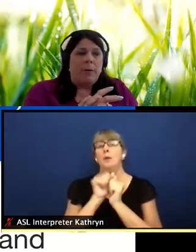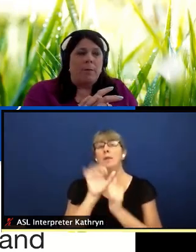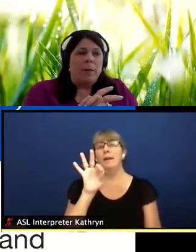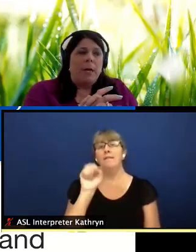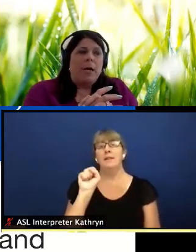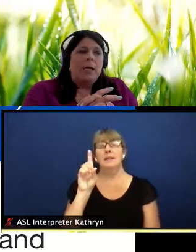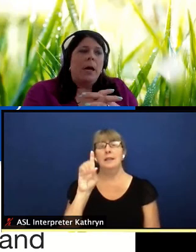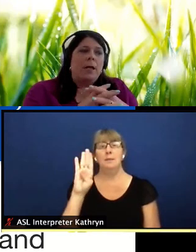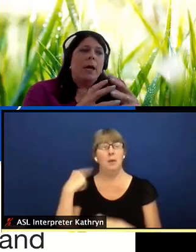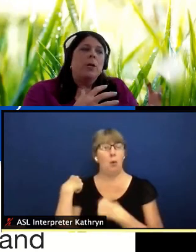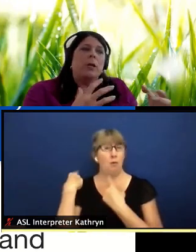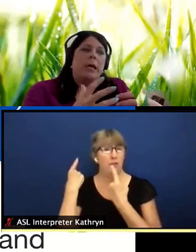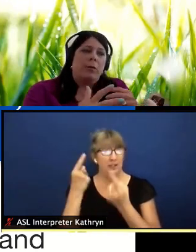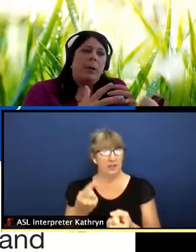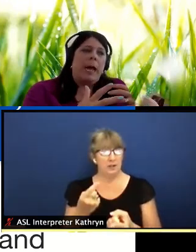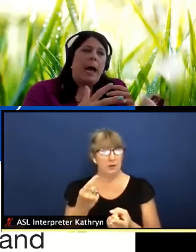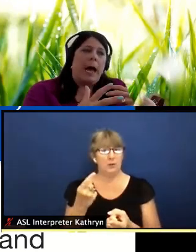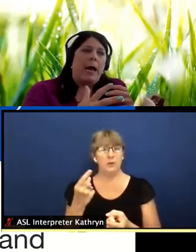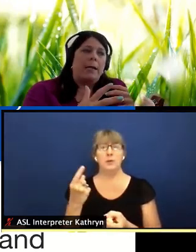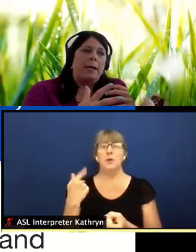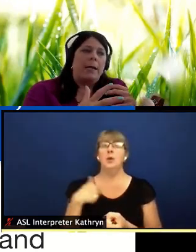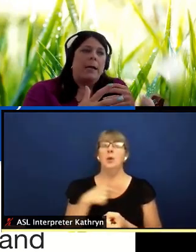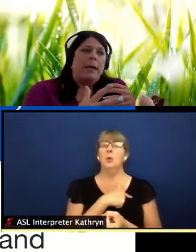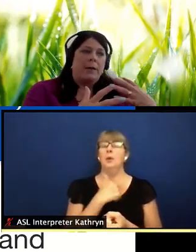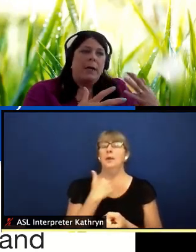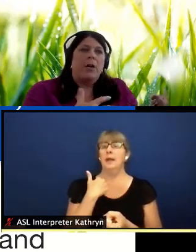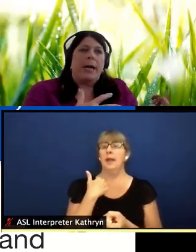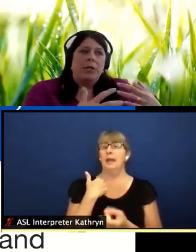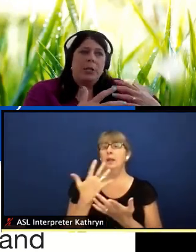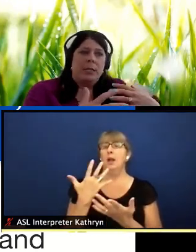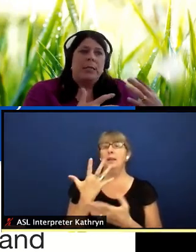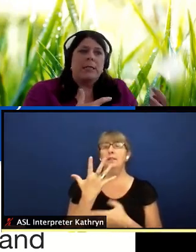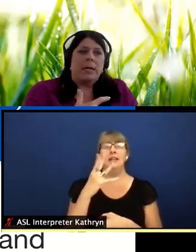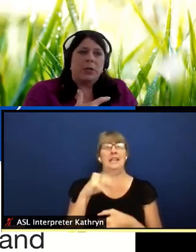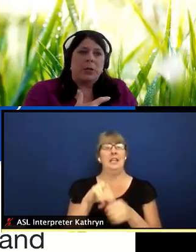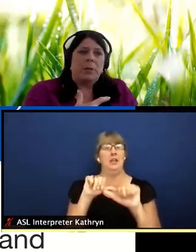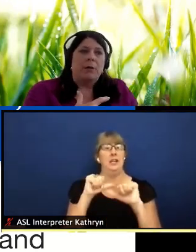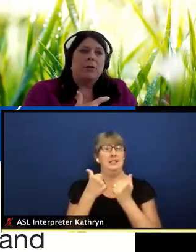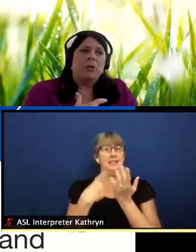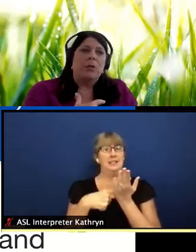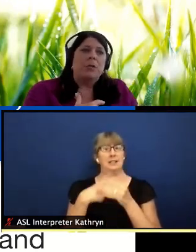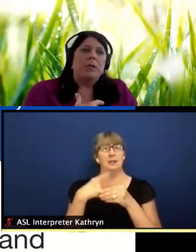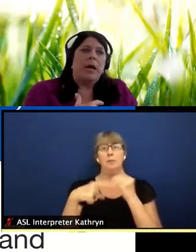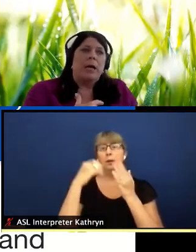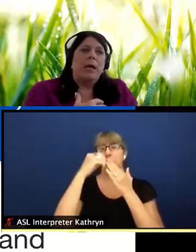Not Not only have we had kind of an interagency discussion about students that